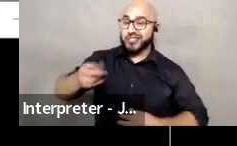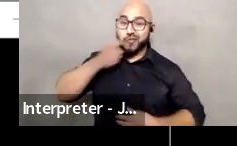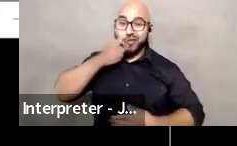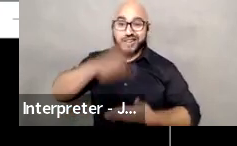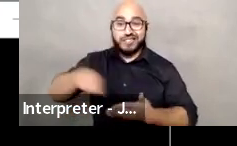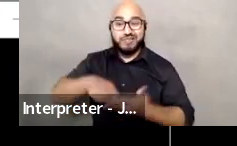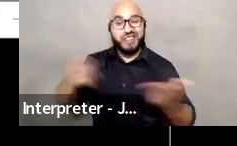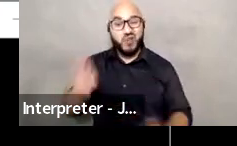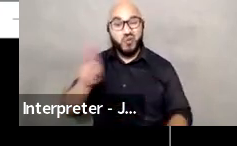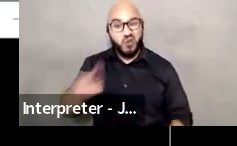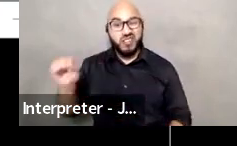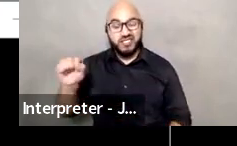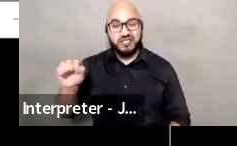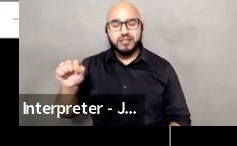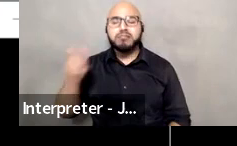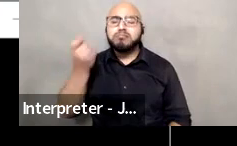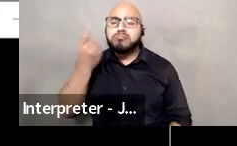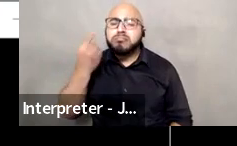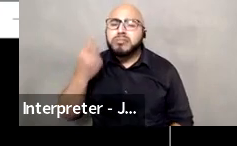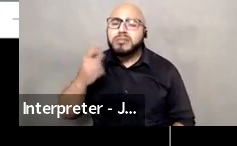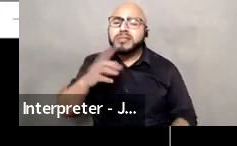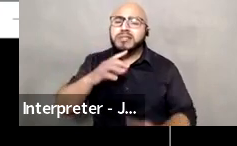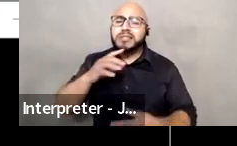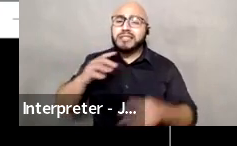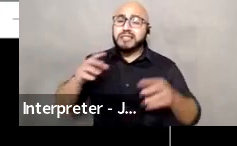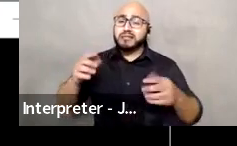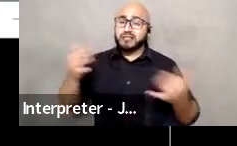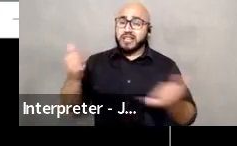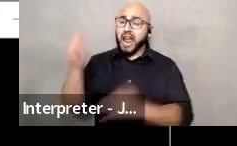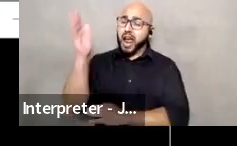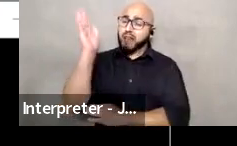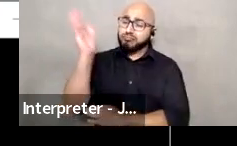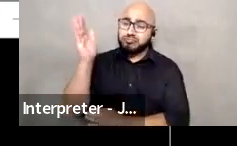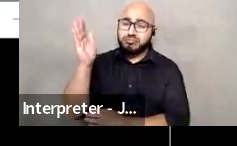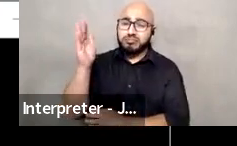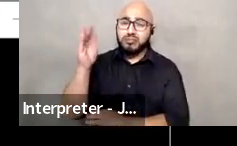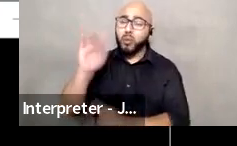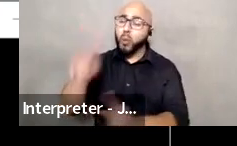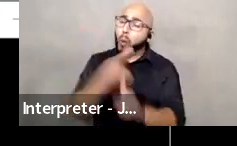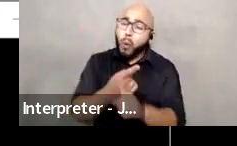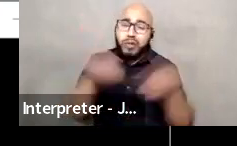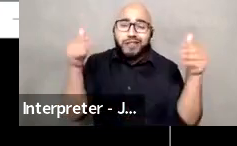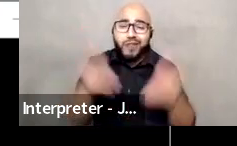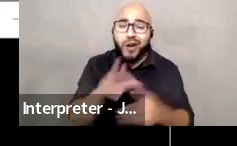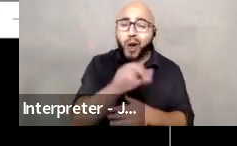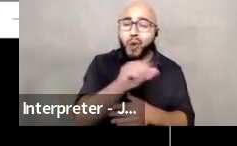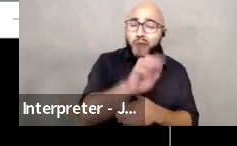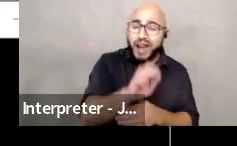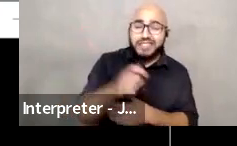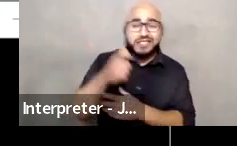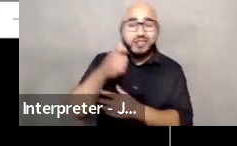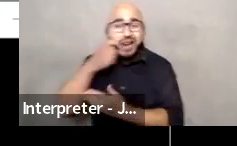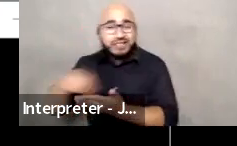It's not. Just the story of race and. Racism, although this has been a major. Part of. It. And and of. Course, a.